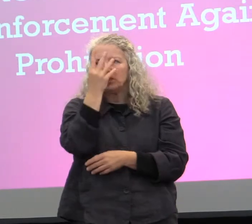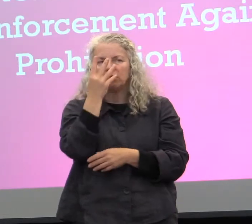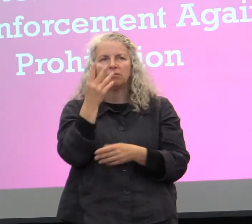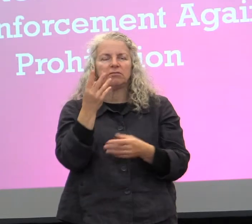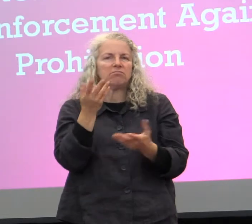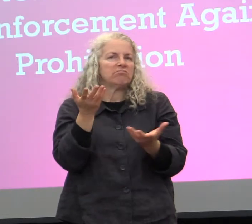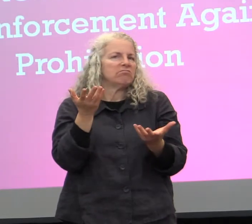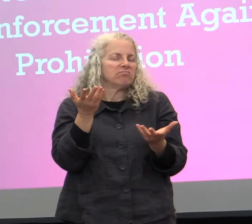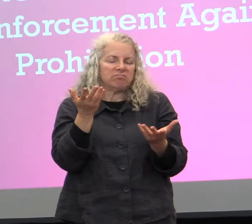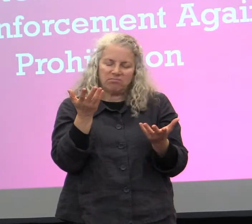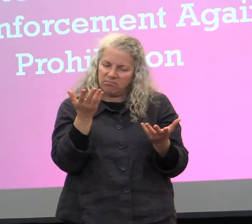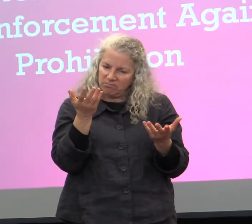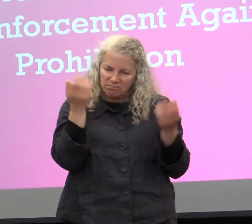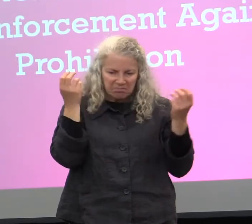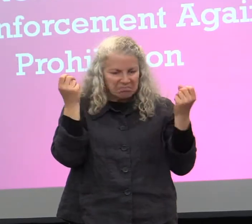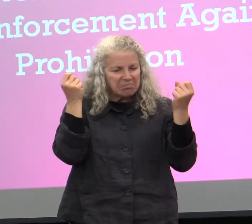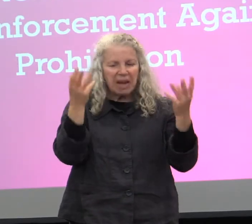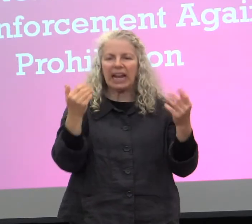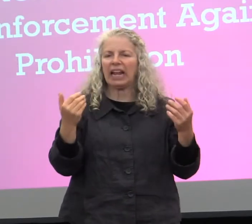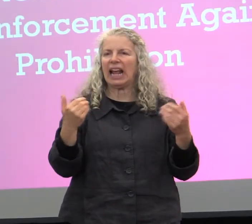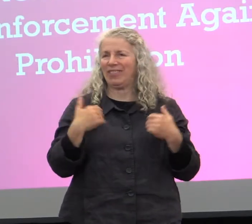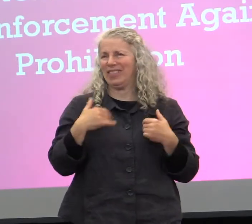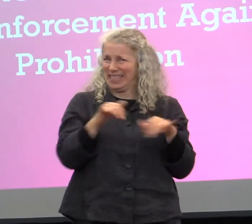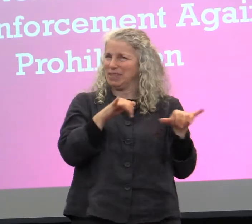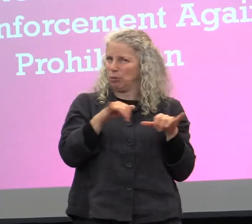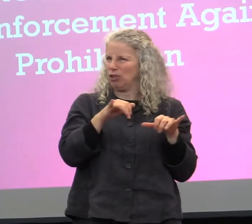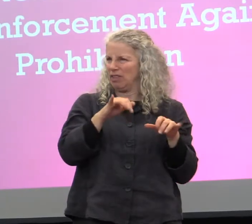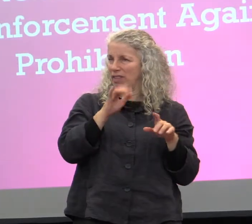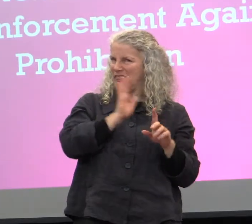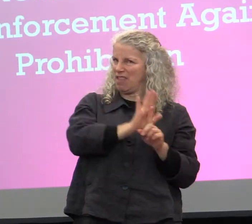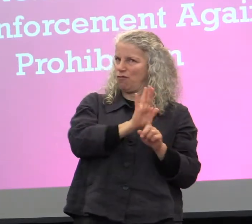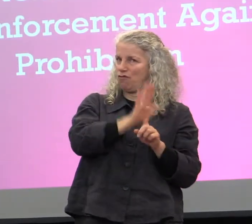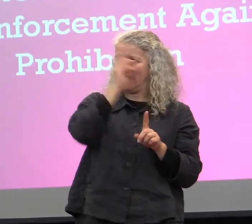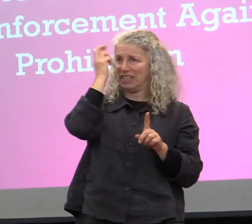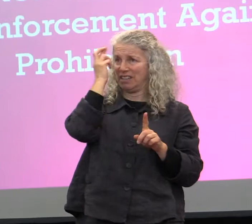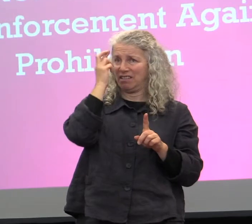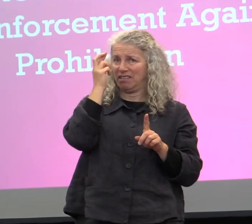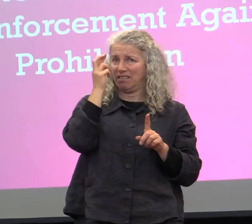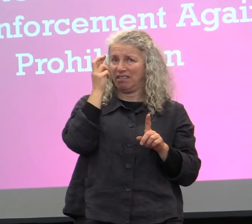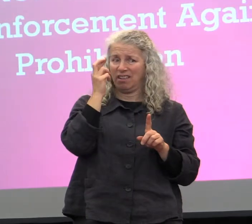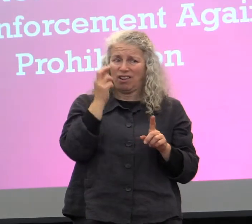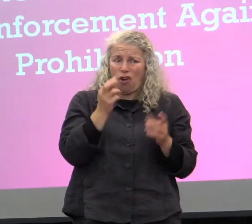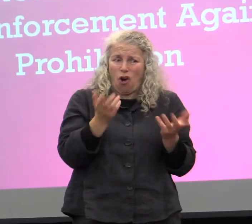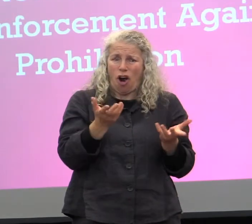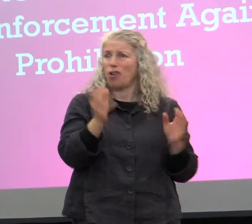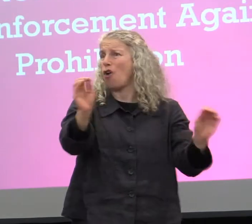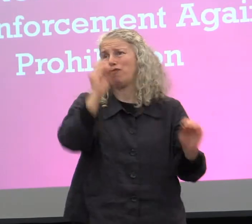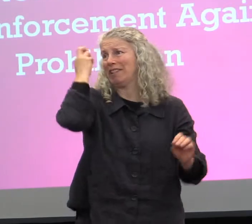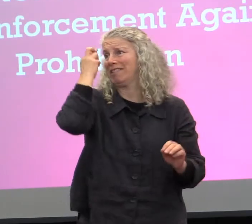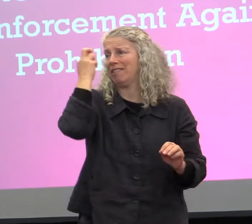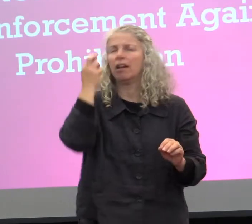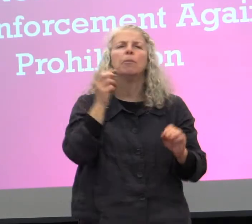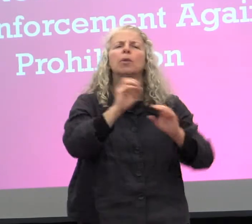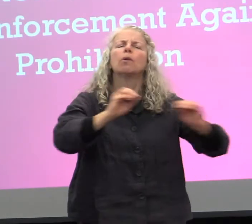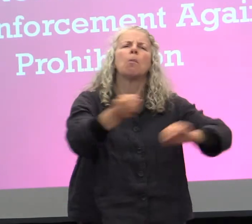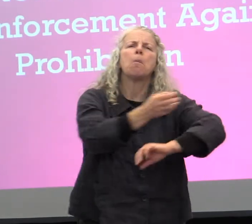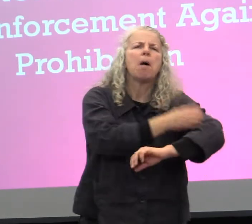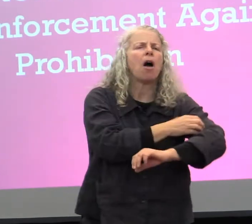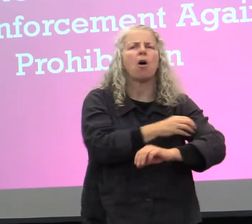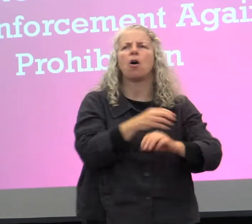And in prison for less, but have not the connections, power, influence to obtain freedom.